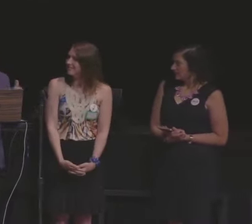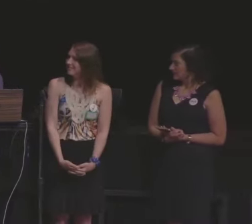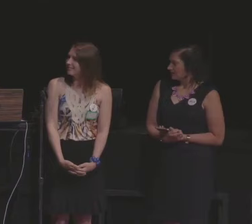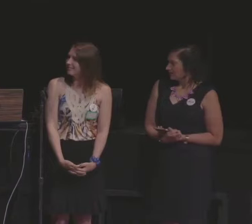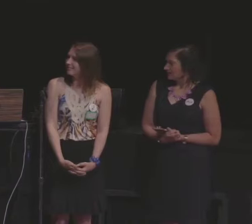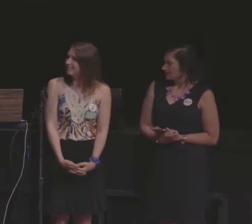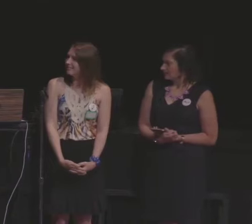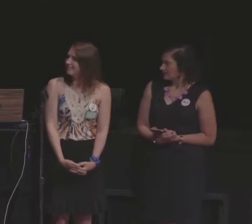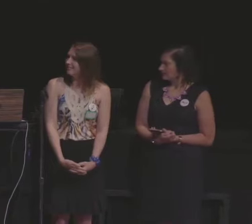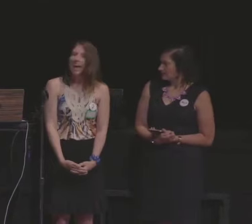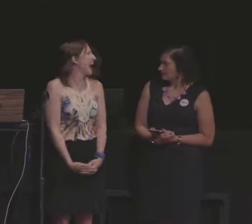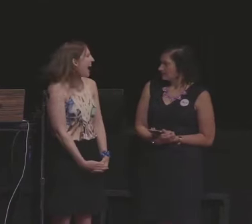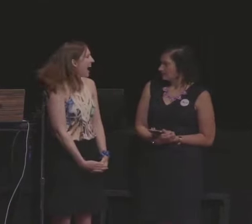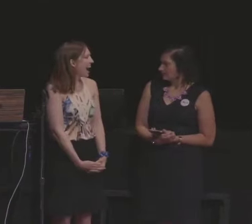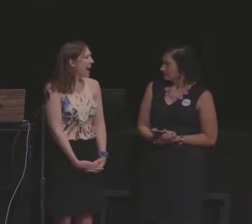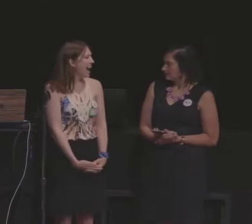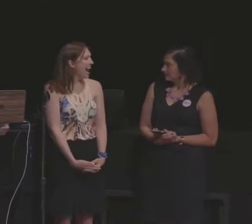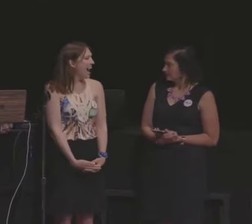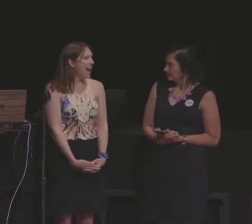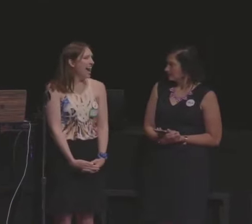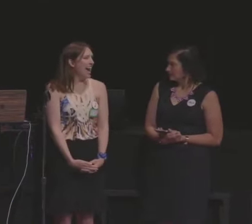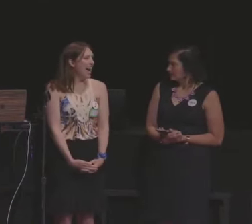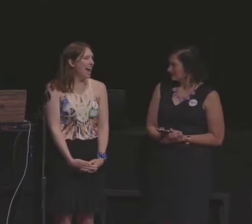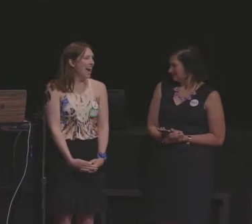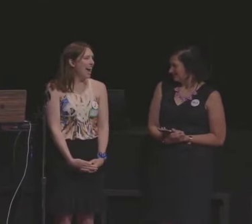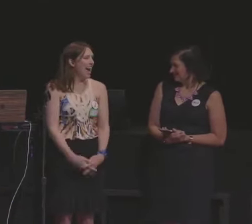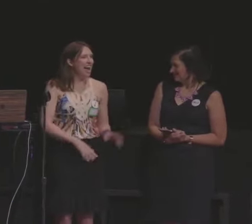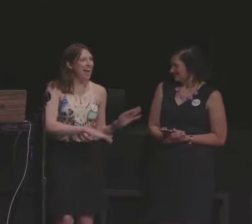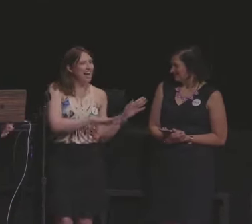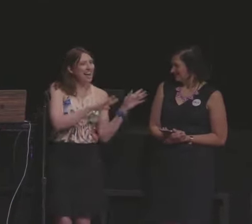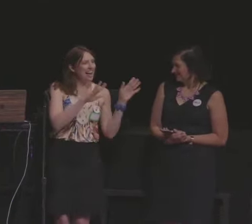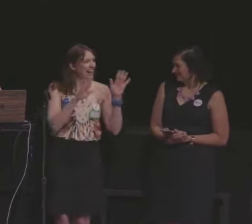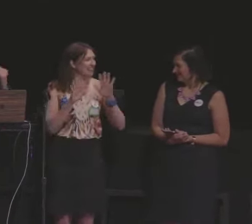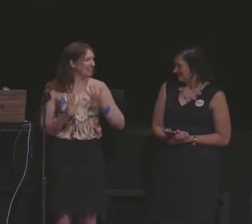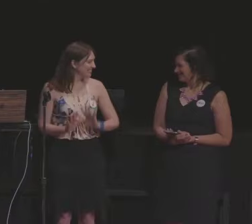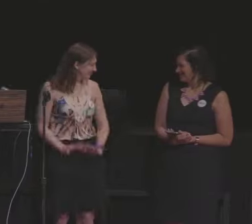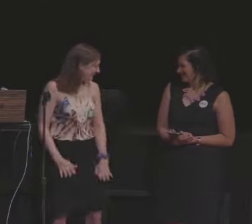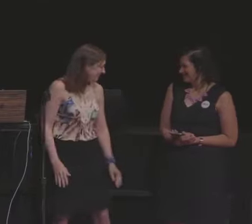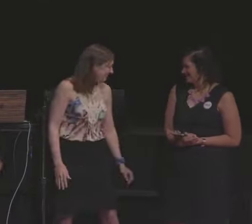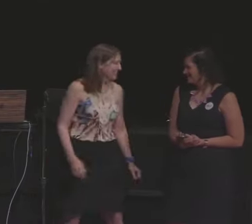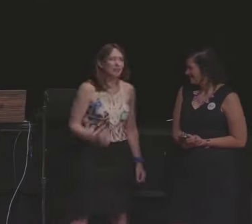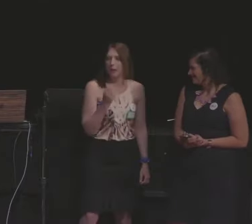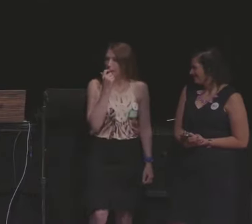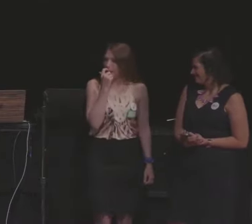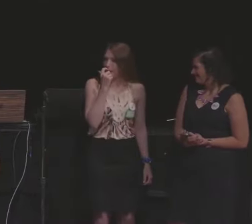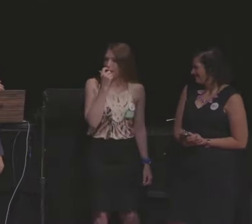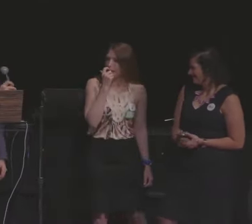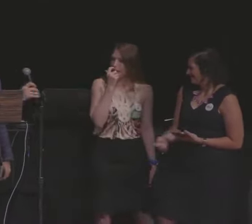But now, to talk about the fantastic audience experience that you should strive for with captioning is Rachel Arfa.